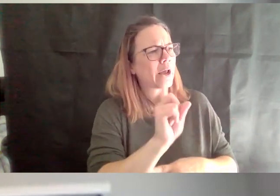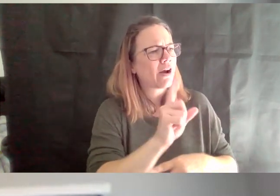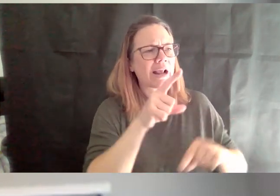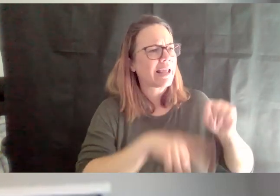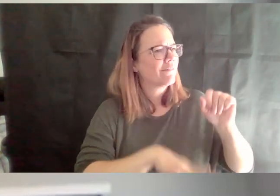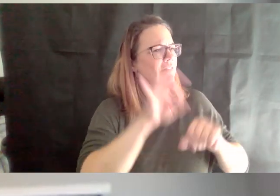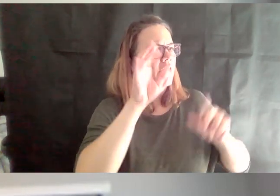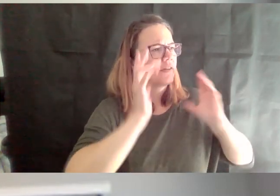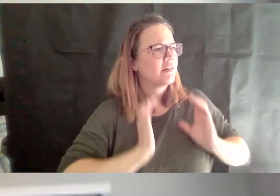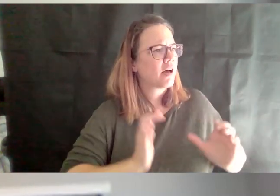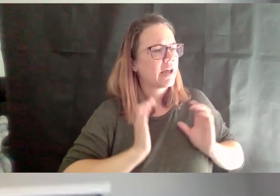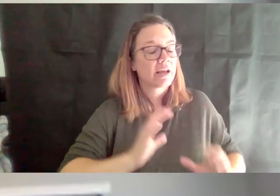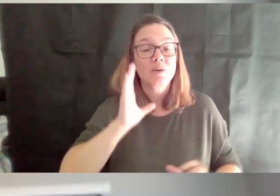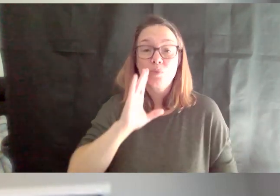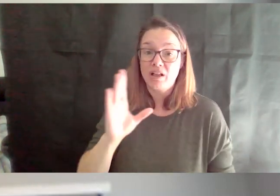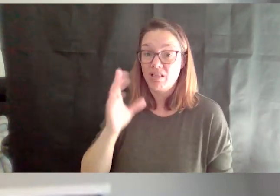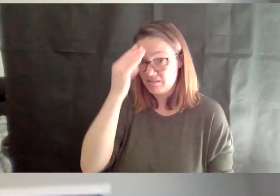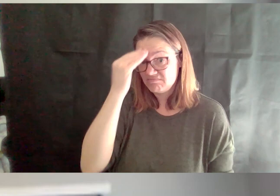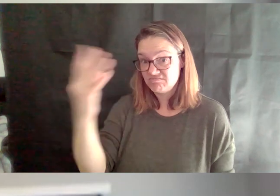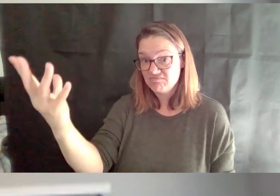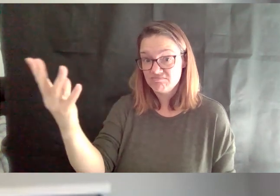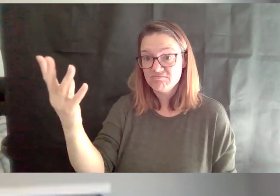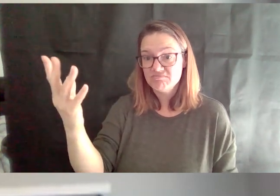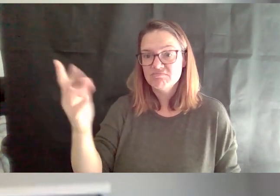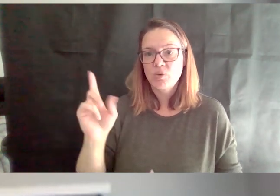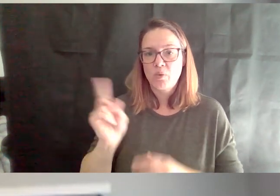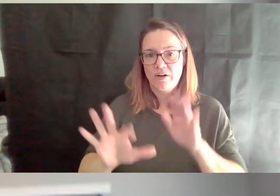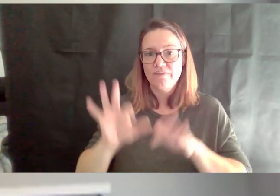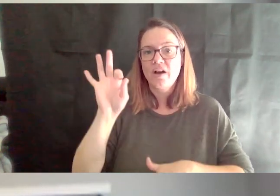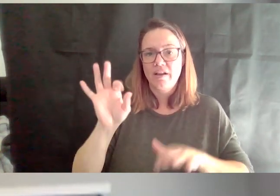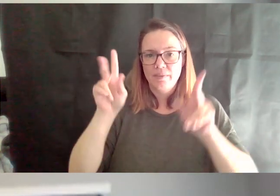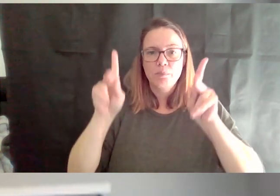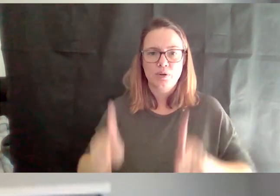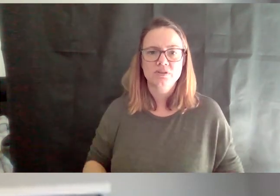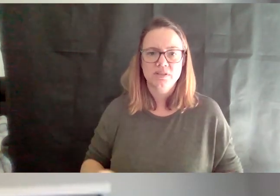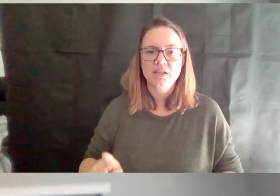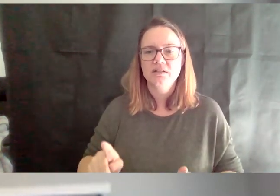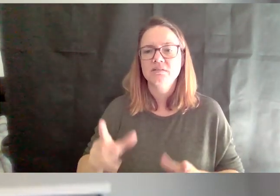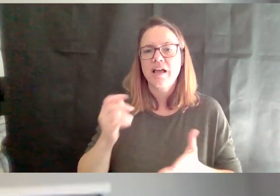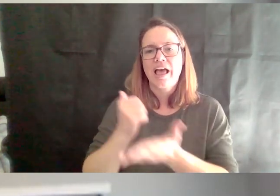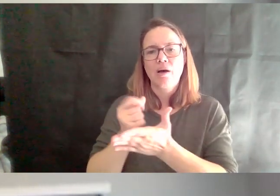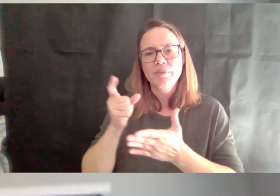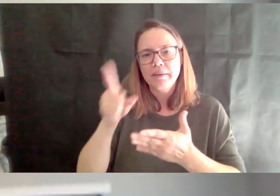So just being able to make those connections and check on the clients and make sure